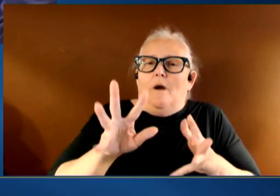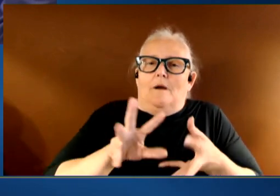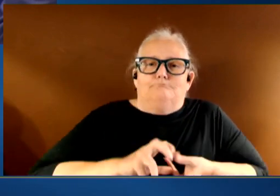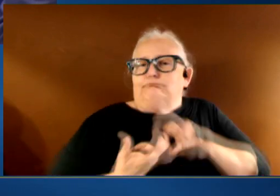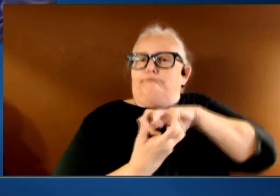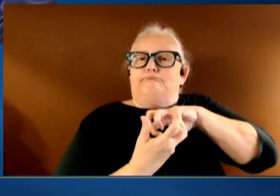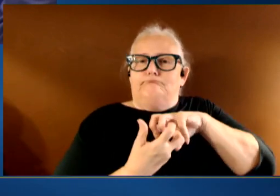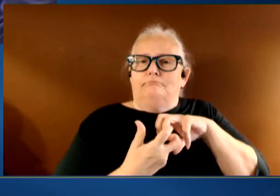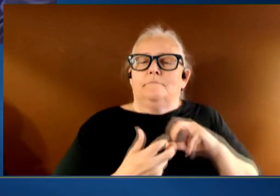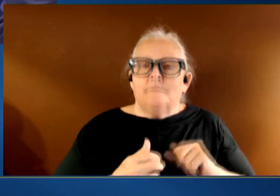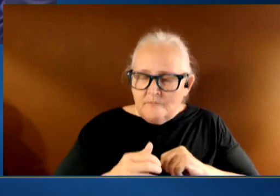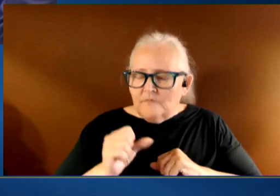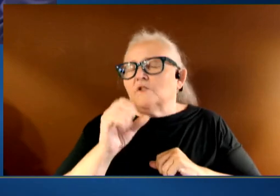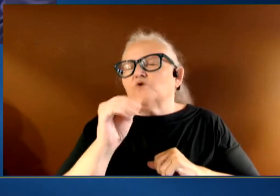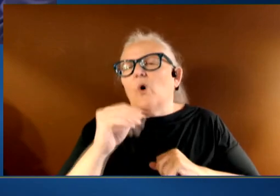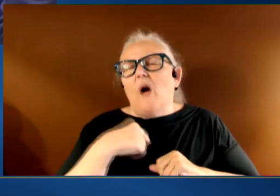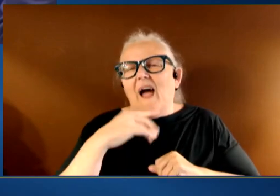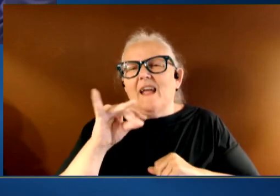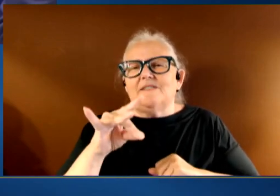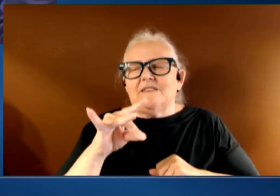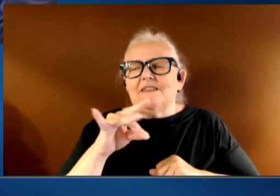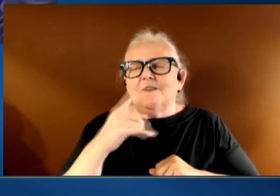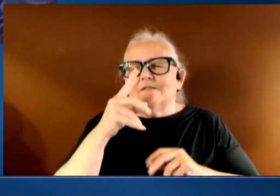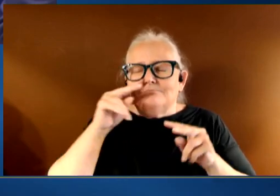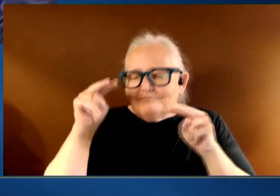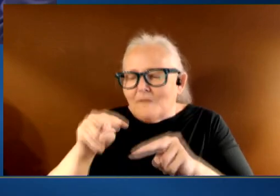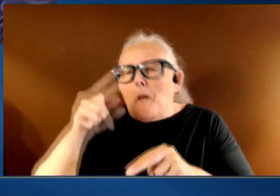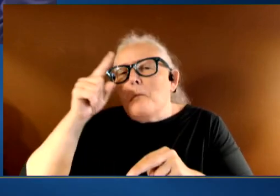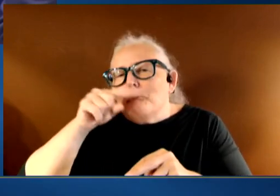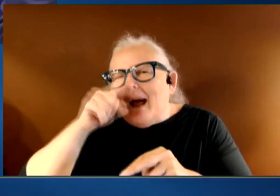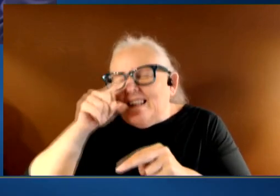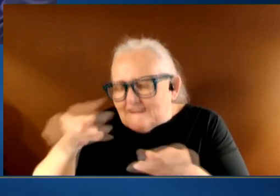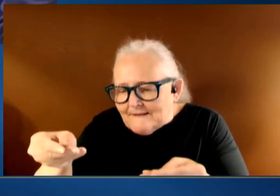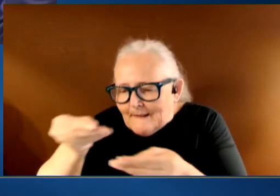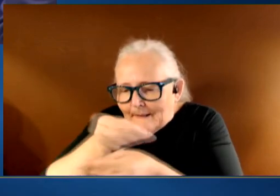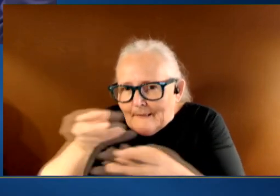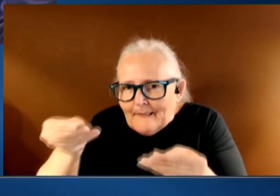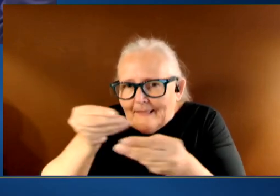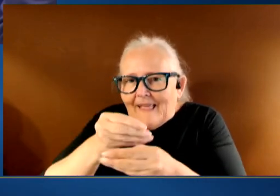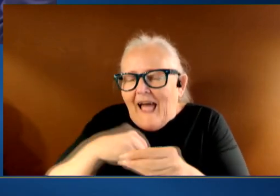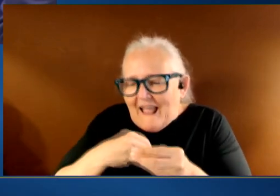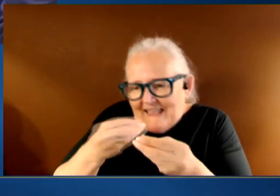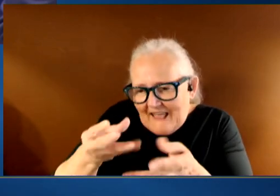did a mouse transplant project and gave these mice medicine to help them suppress the immune system,